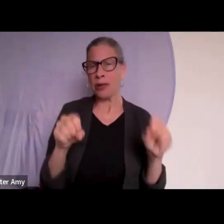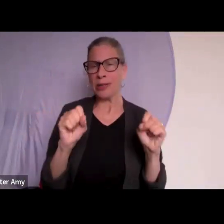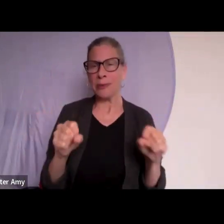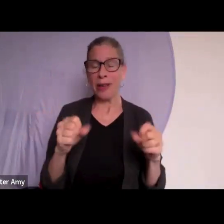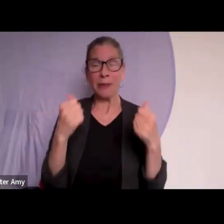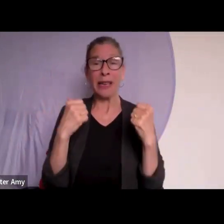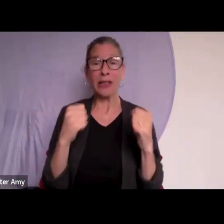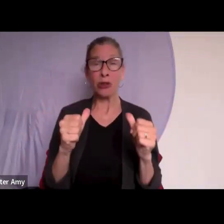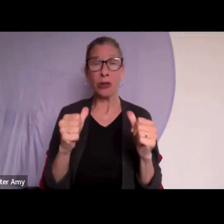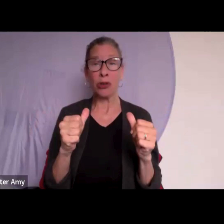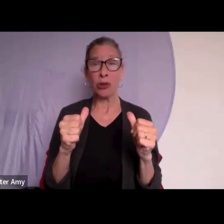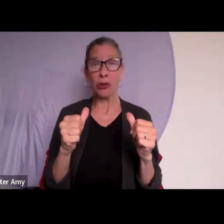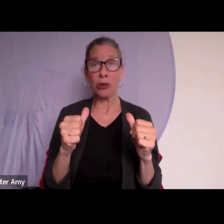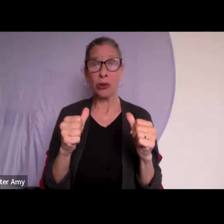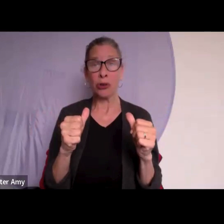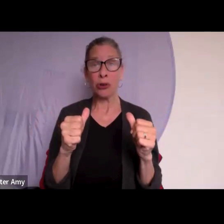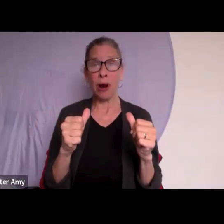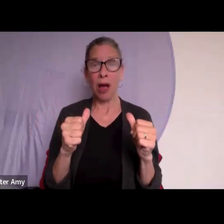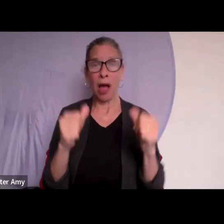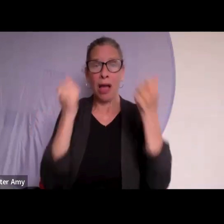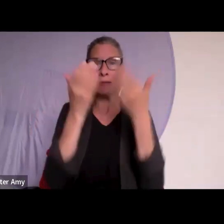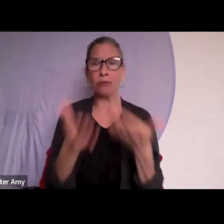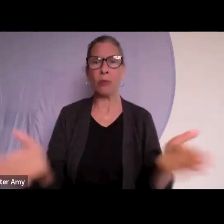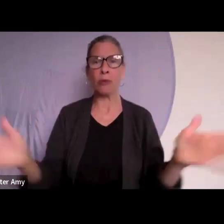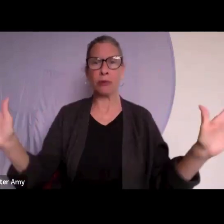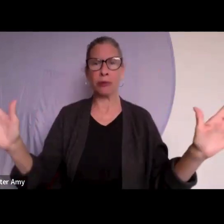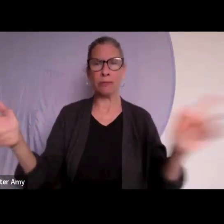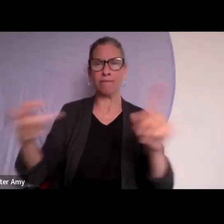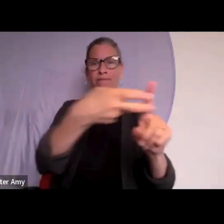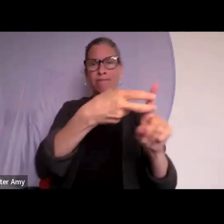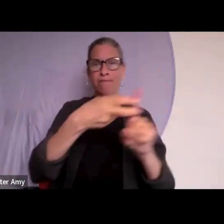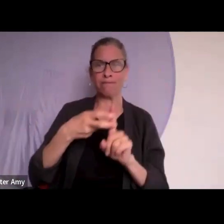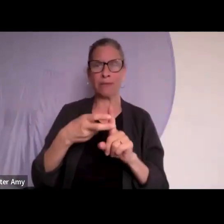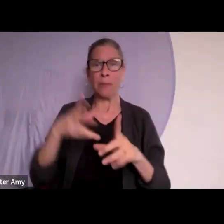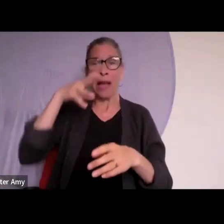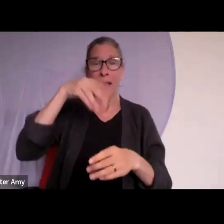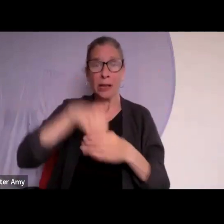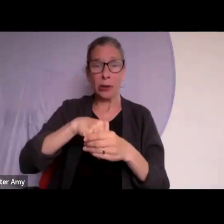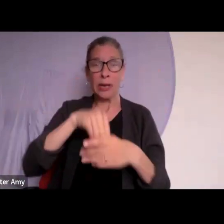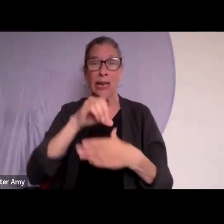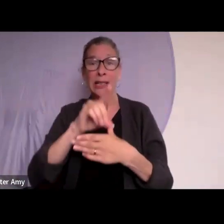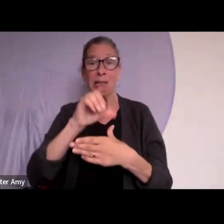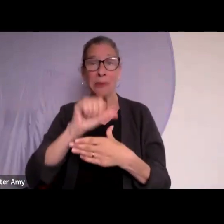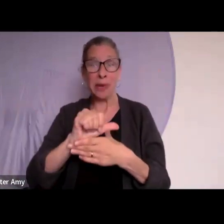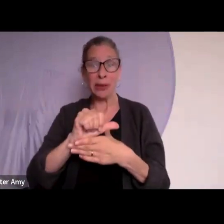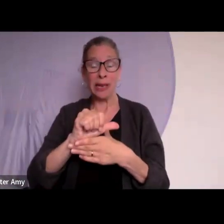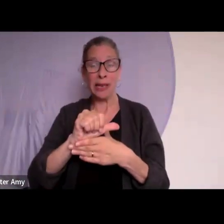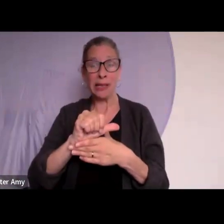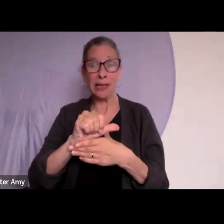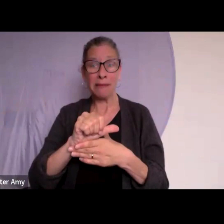it to cast as wide of a net as possible by including disabilities that, you know, some might say, "Oh, it's not a